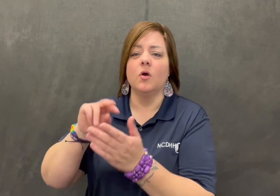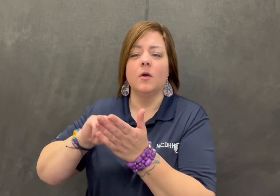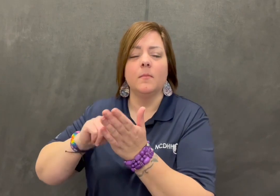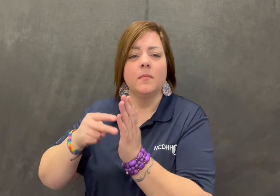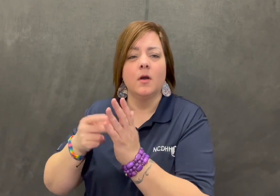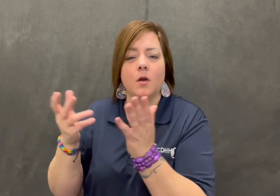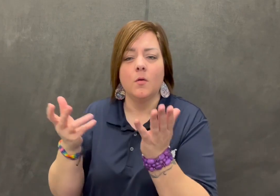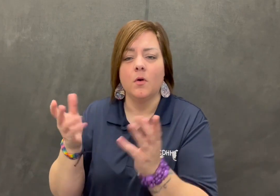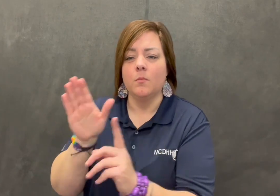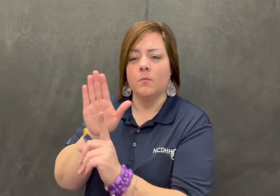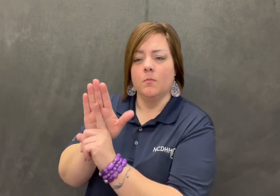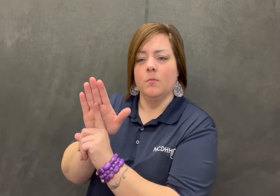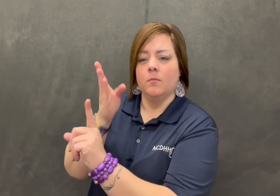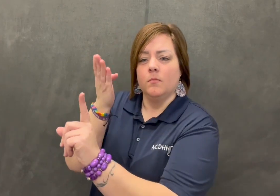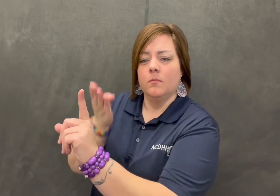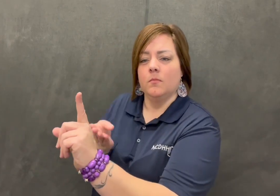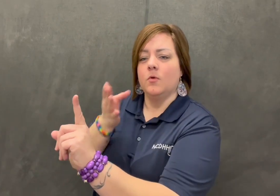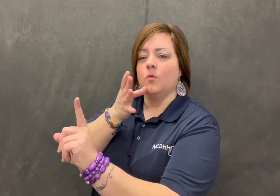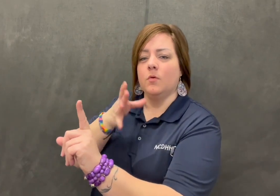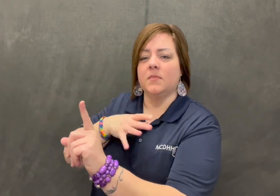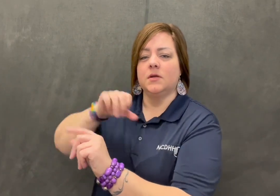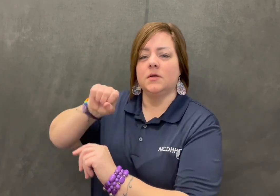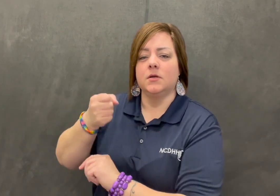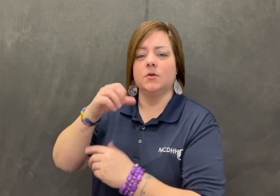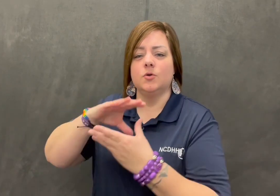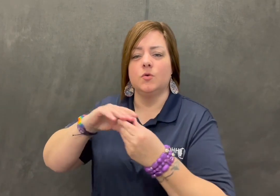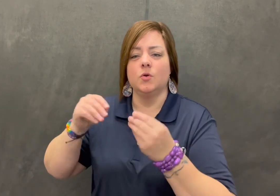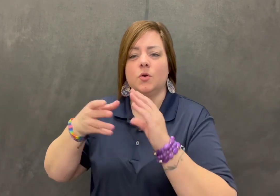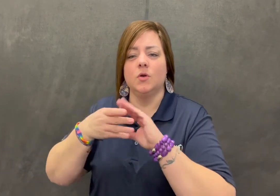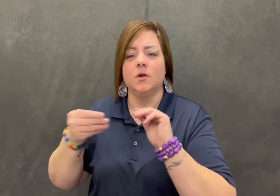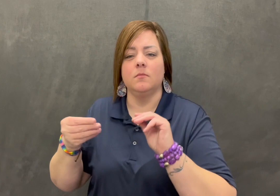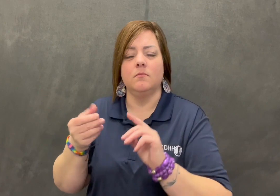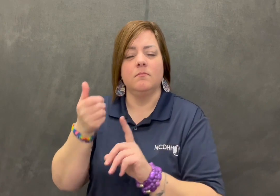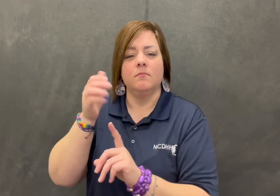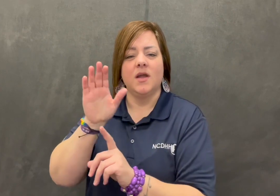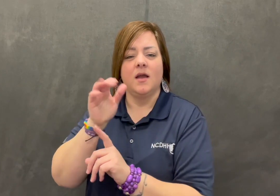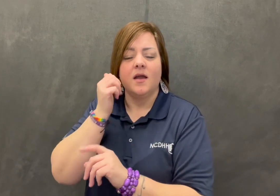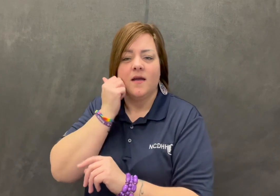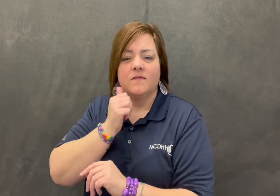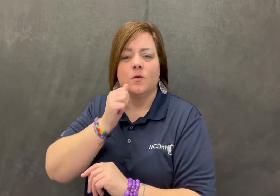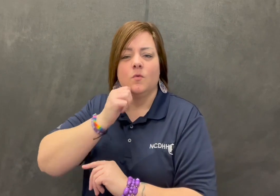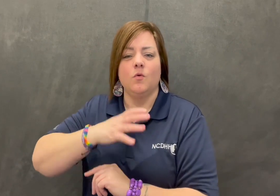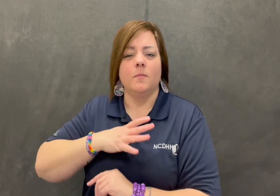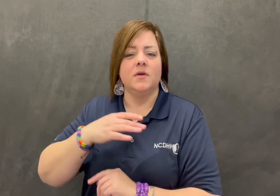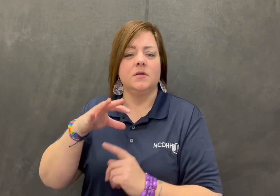and it means that each woman's story is unique to themselves